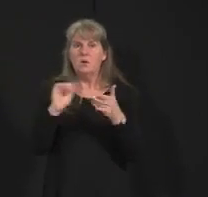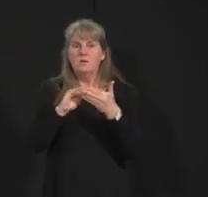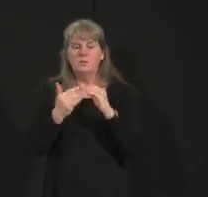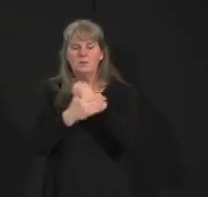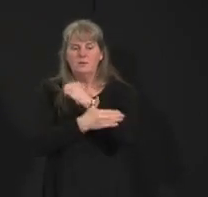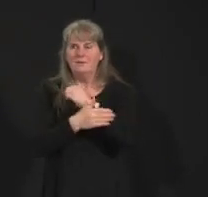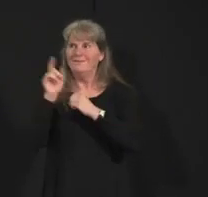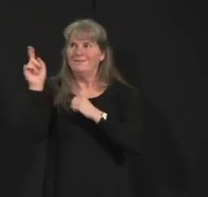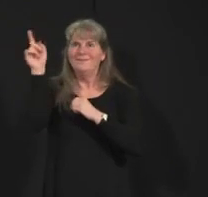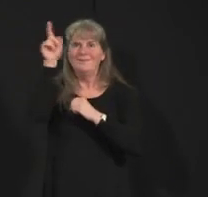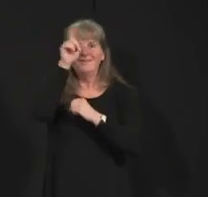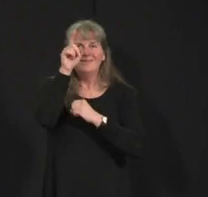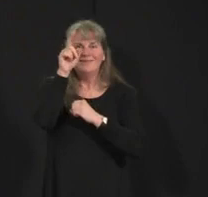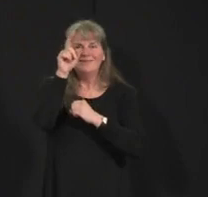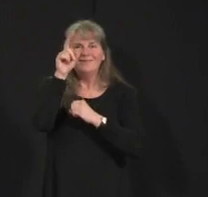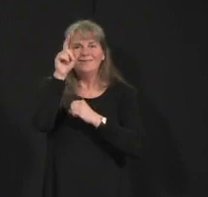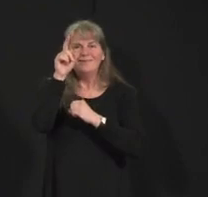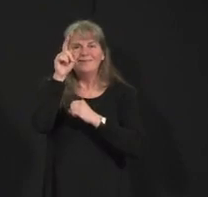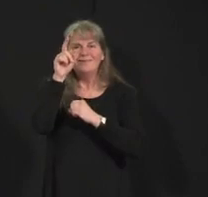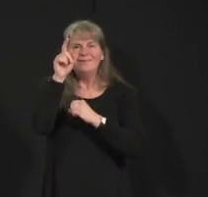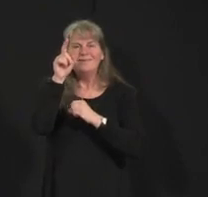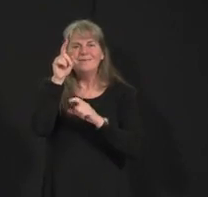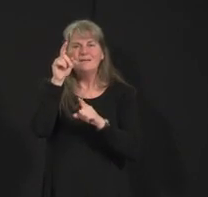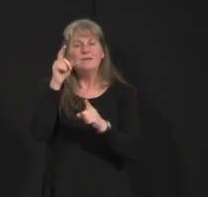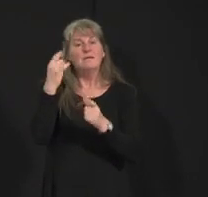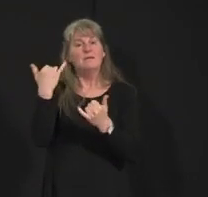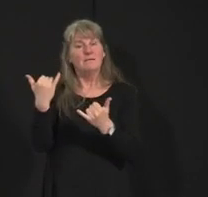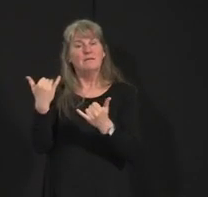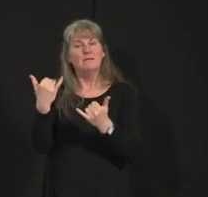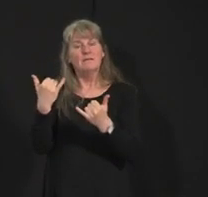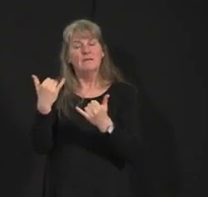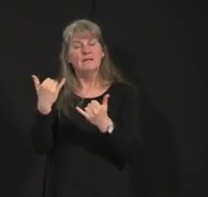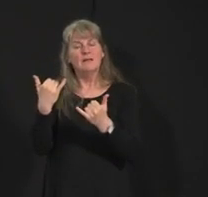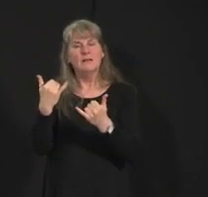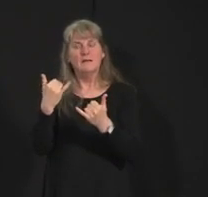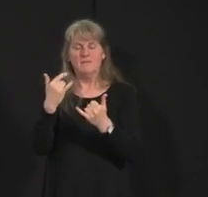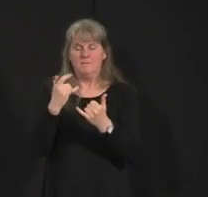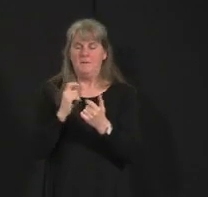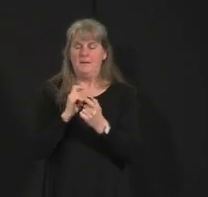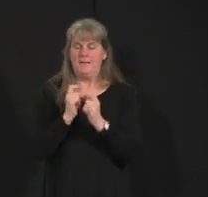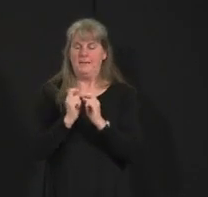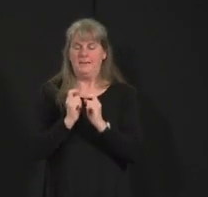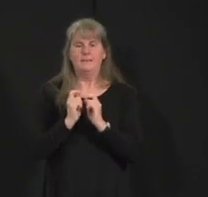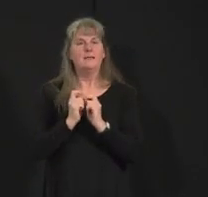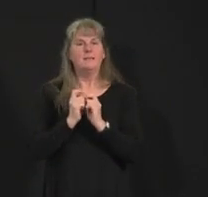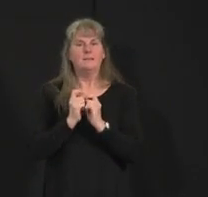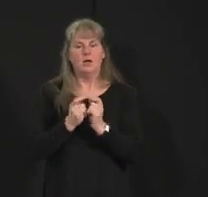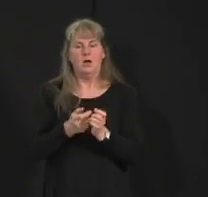communities, but -- low threshold-- that we are looking